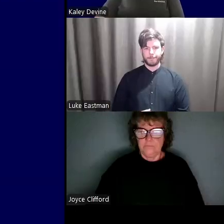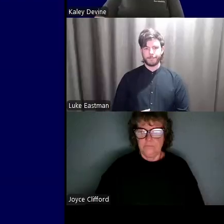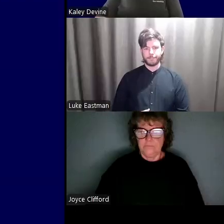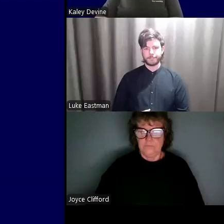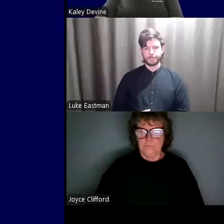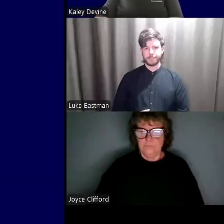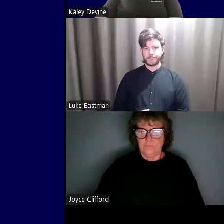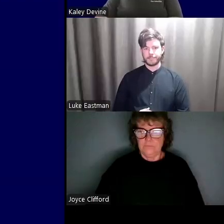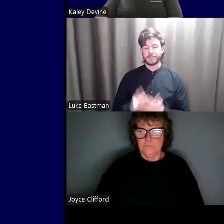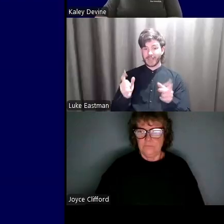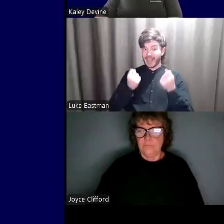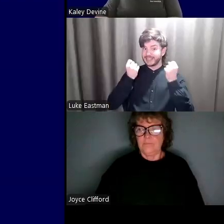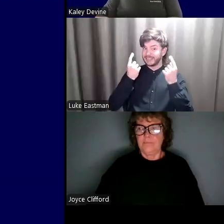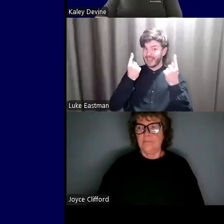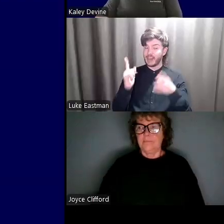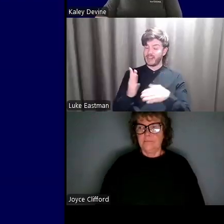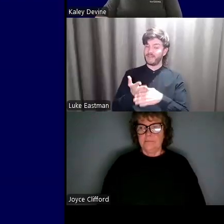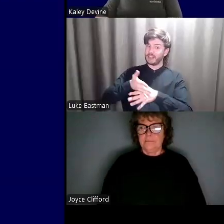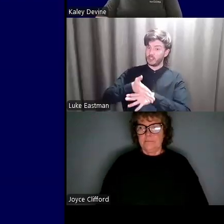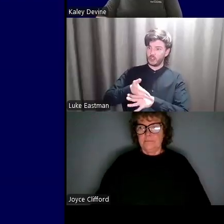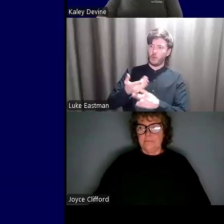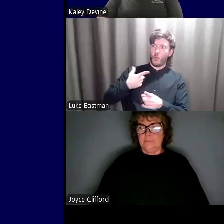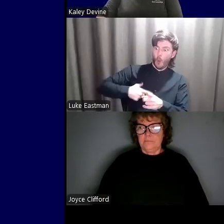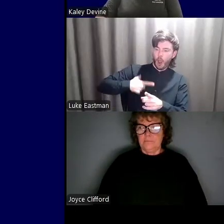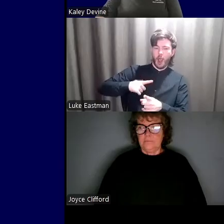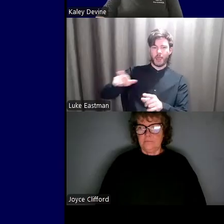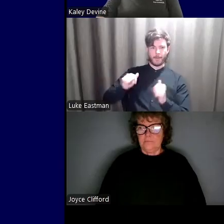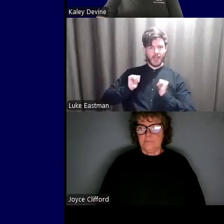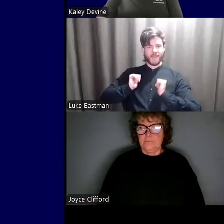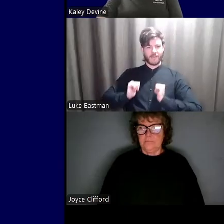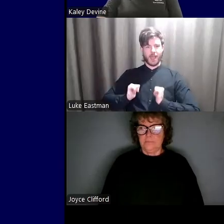Understanding the function of an individual's behaviour supports PBS practitioners to take a